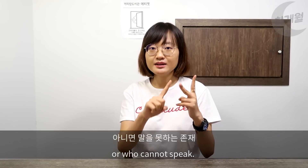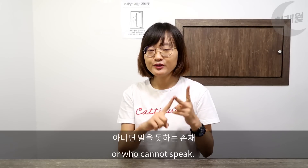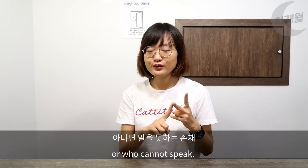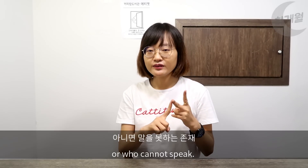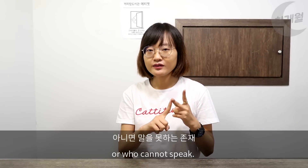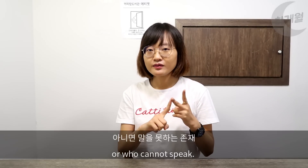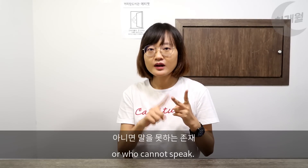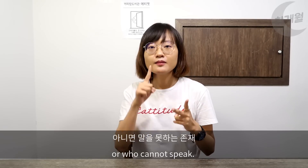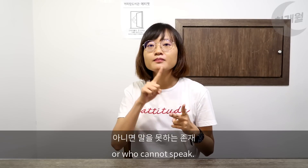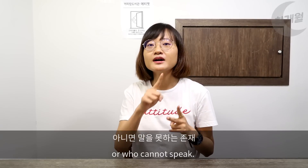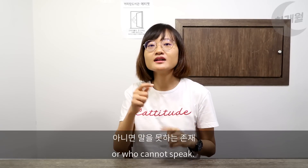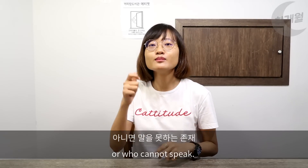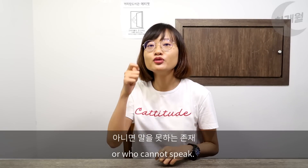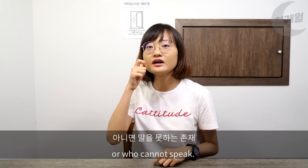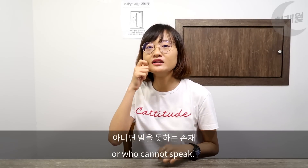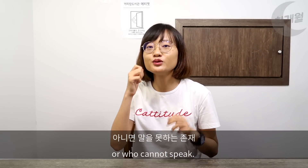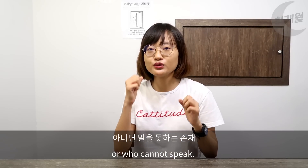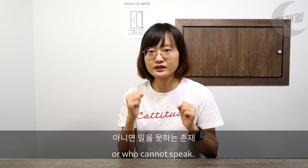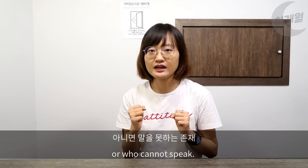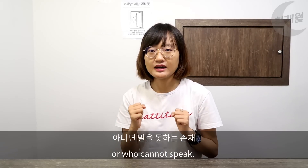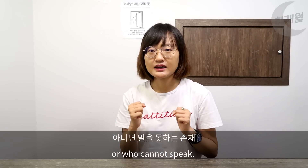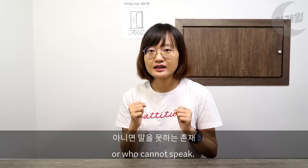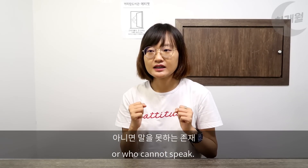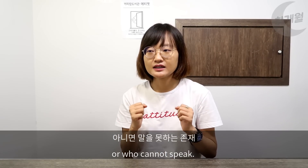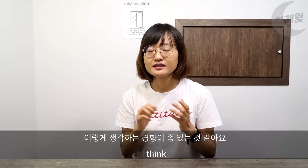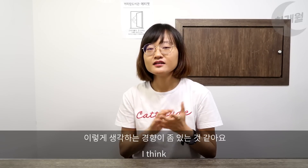or who cannot speak.